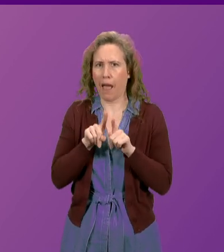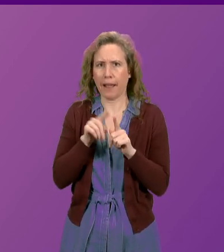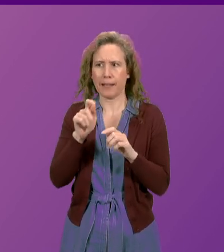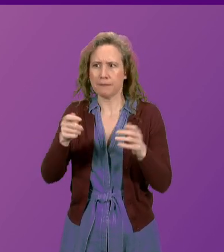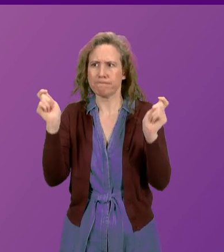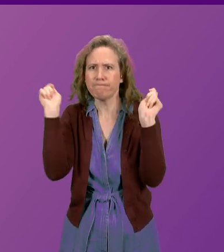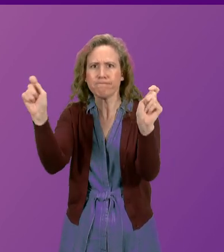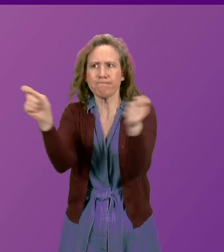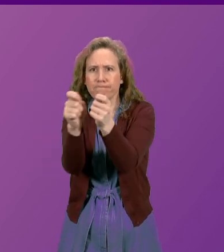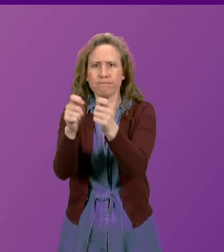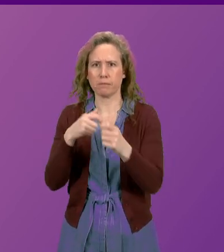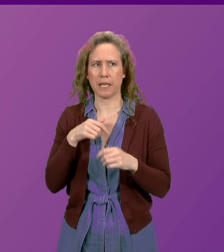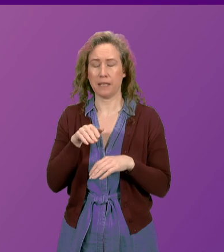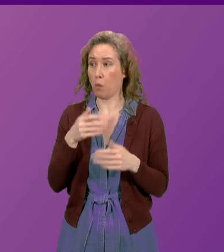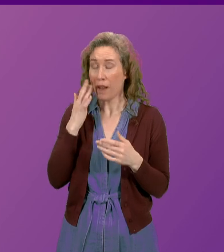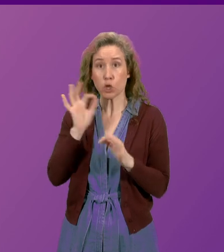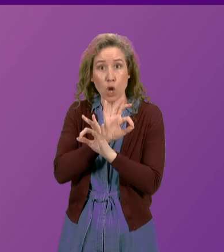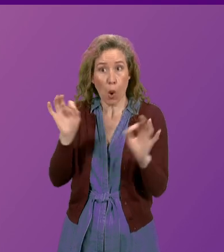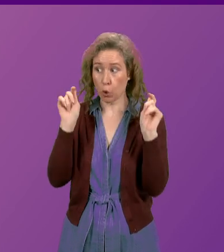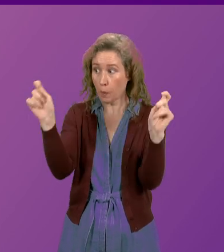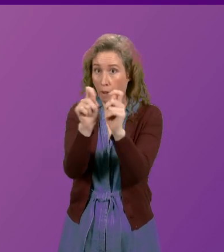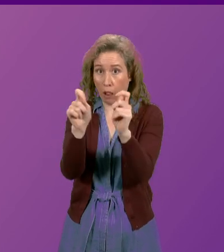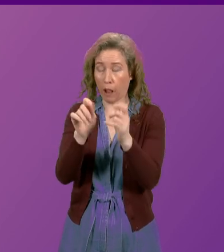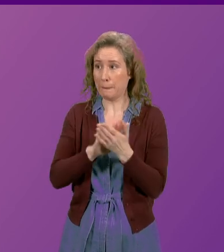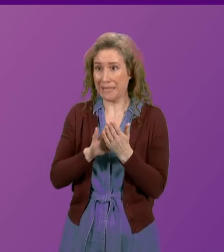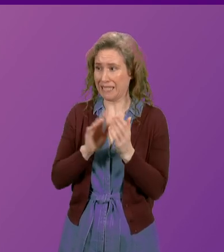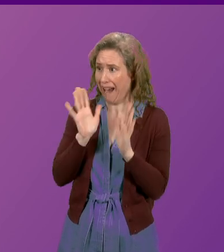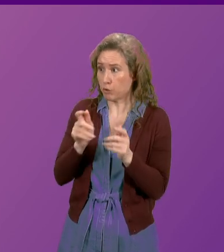“when no cubicle is available, patients are treated in other areas: